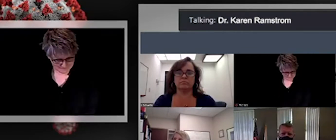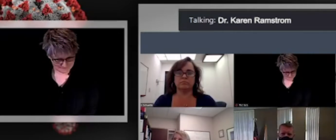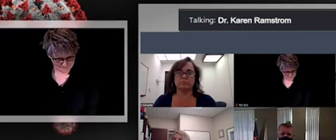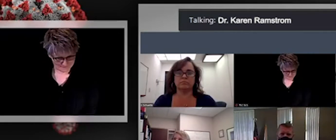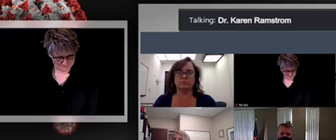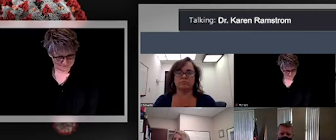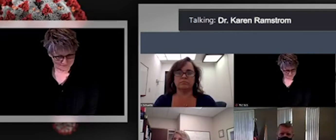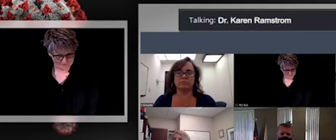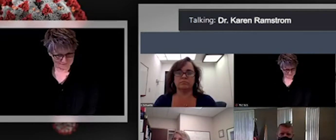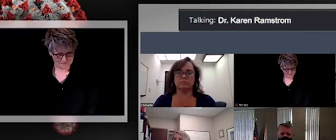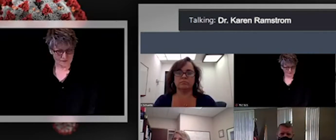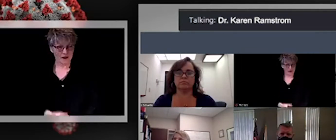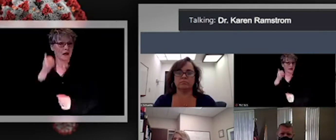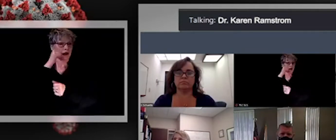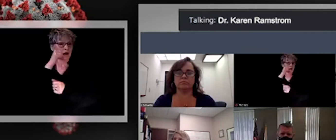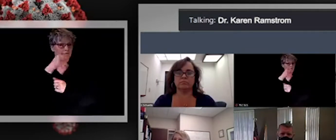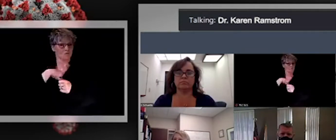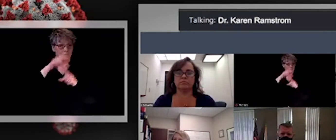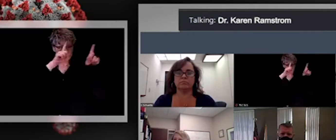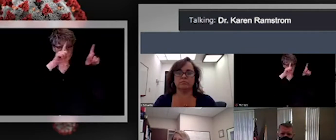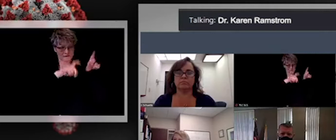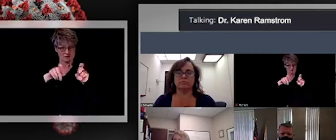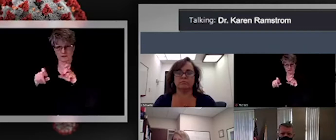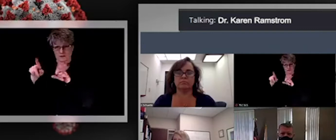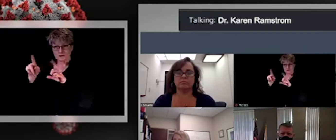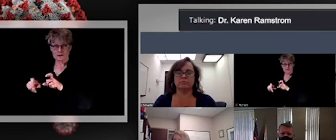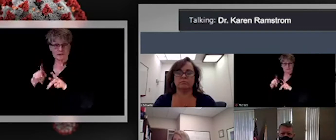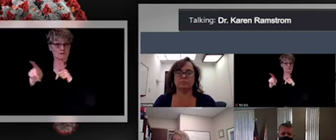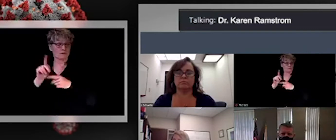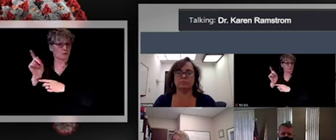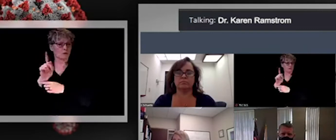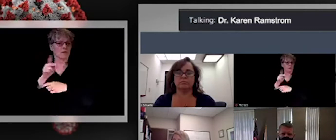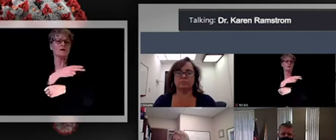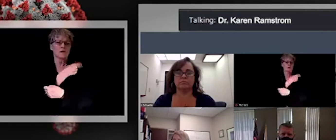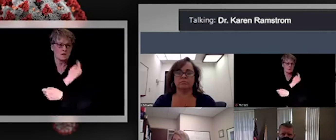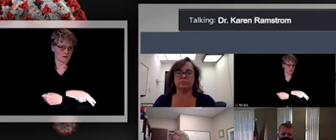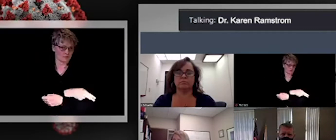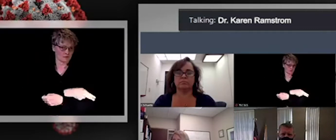aware of what's happening in the hospital. Hospitalization is counted if a patient is